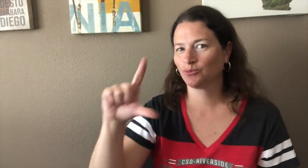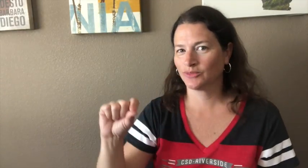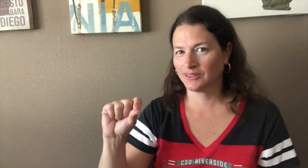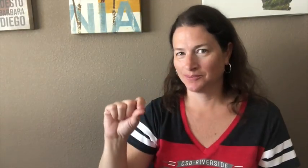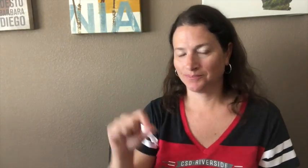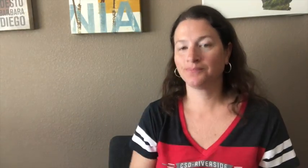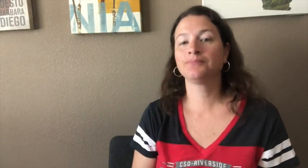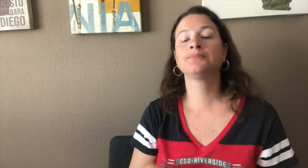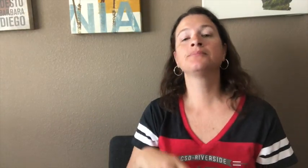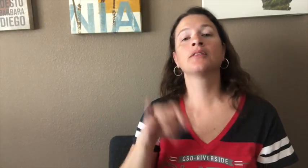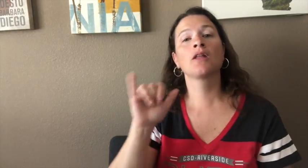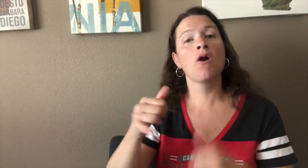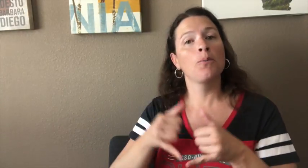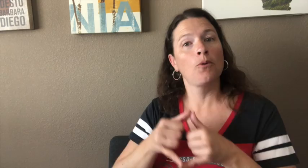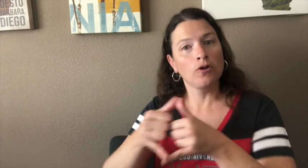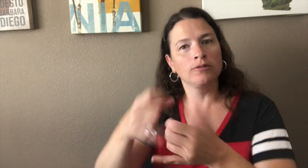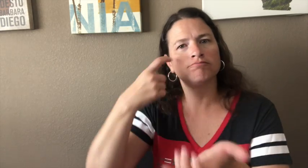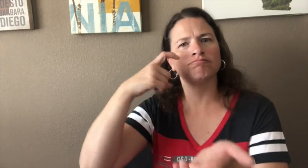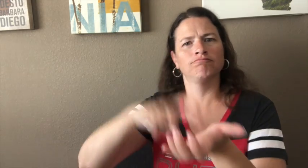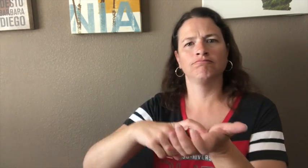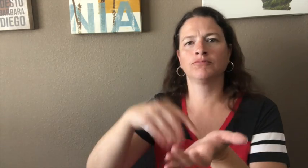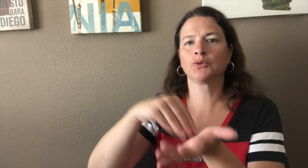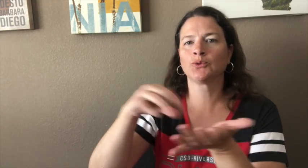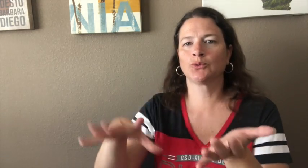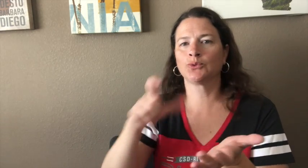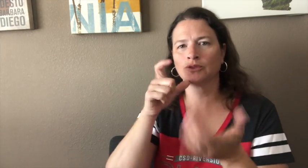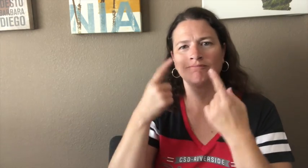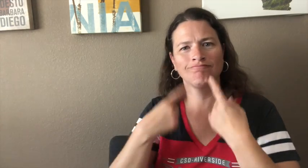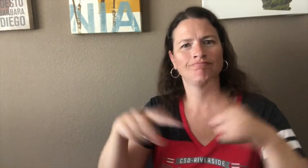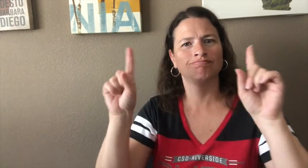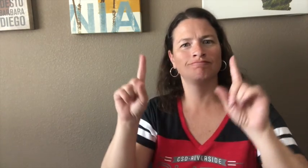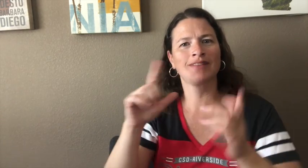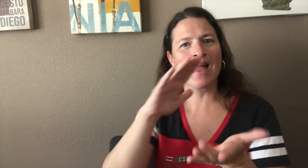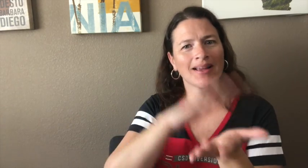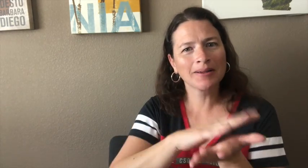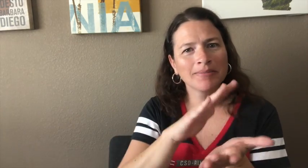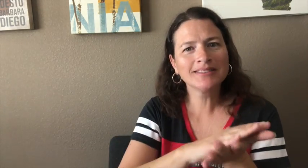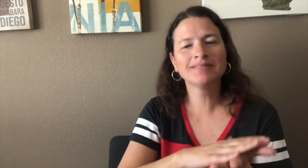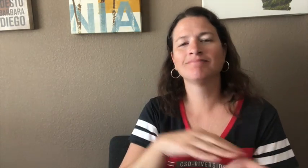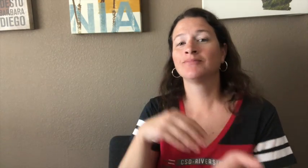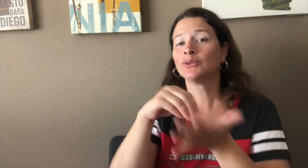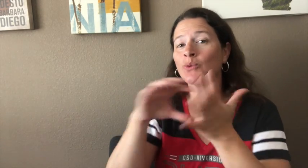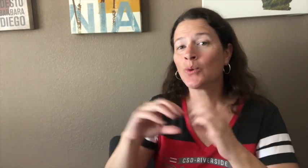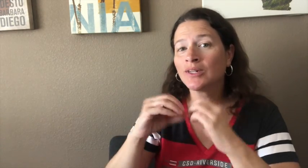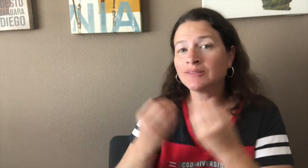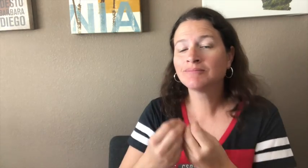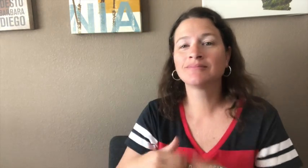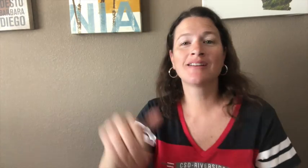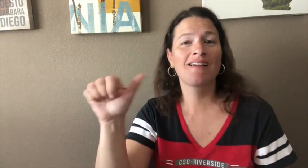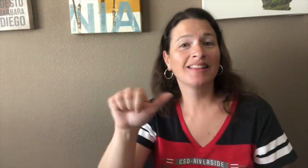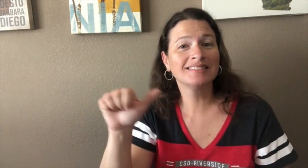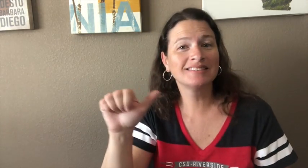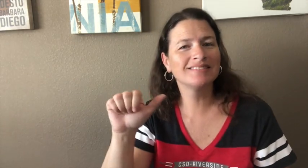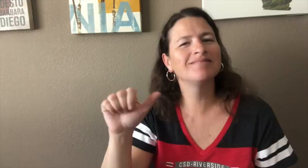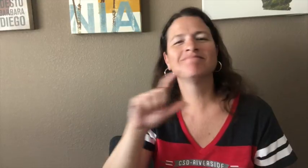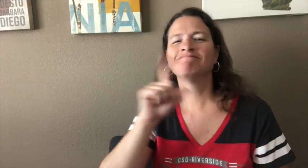number one senior student. This student deserves to be recognized for their academic achievement, student